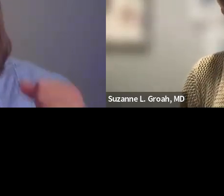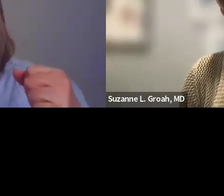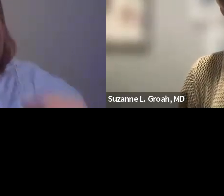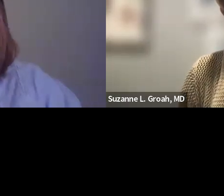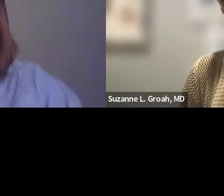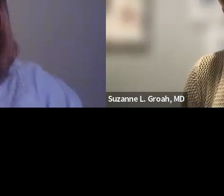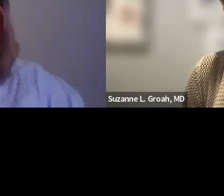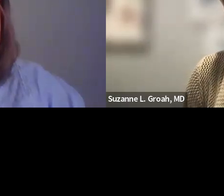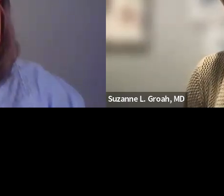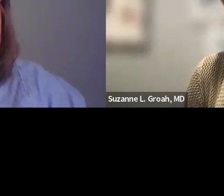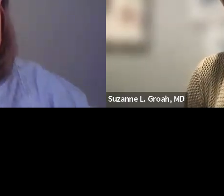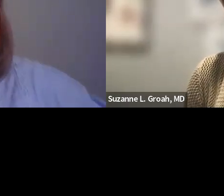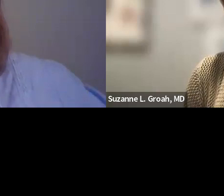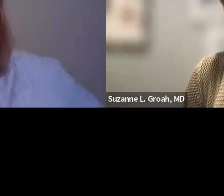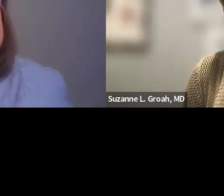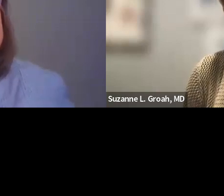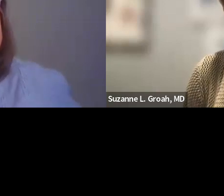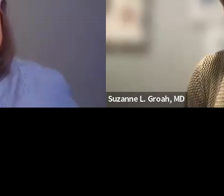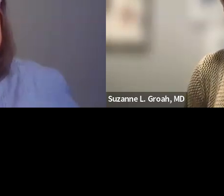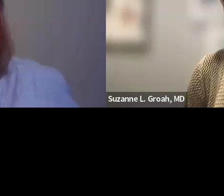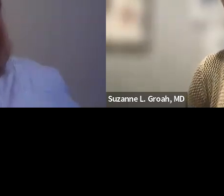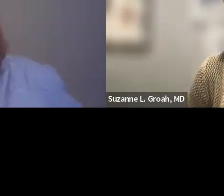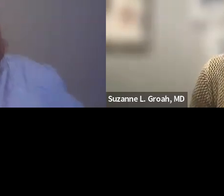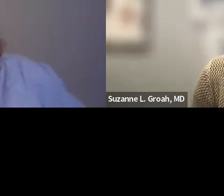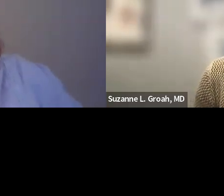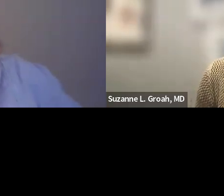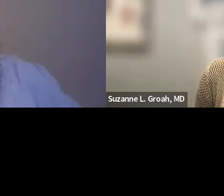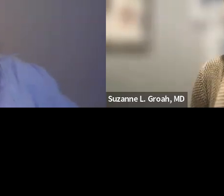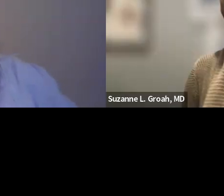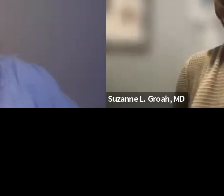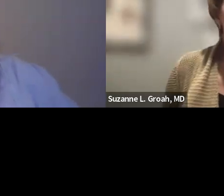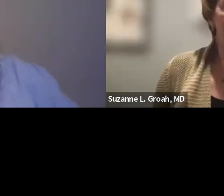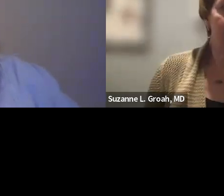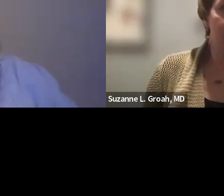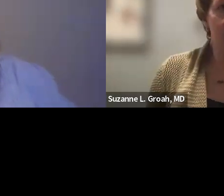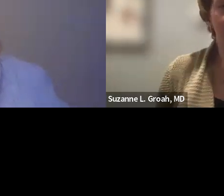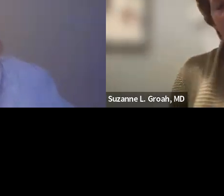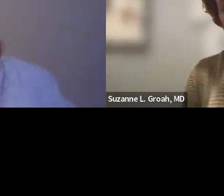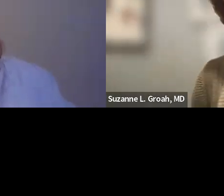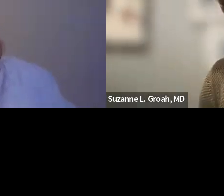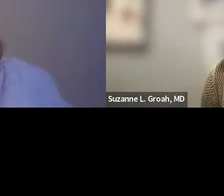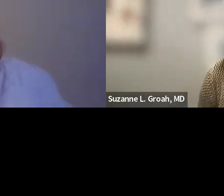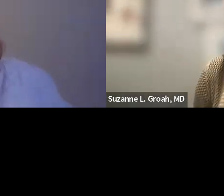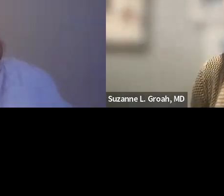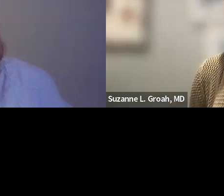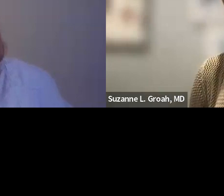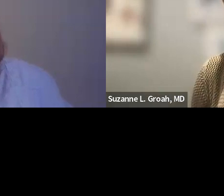going to specialize on that bladder? Yeah. Well, I started in rehabilitation in medical school.